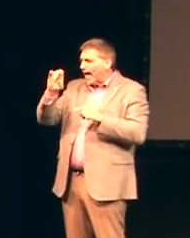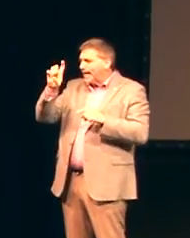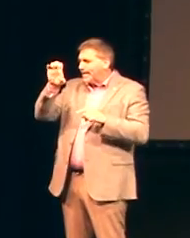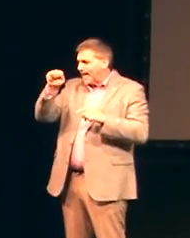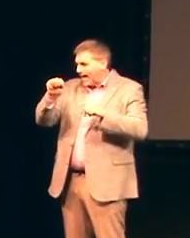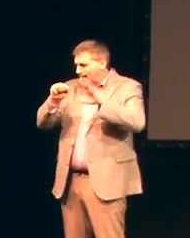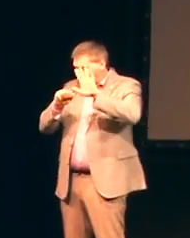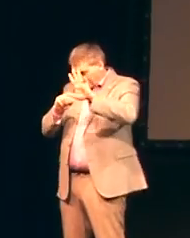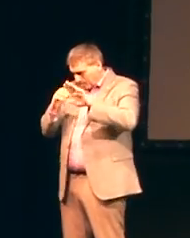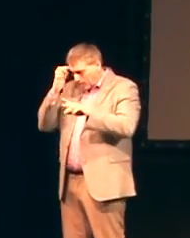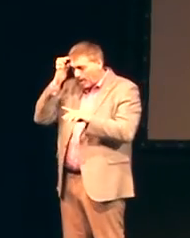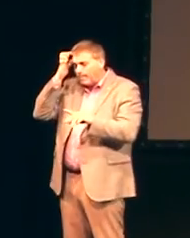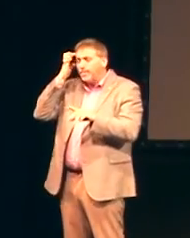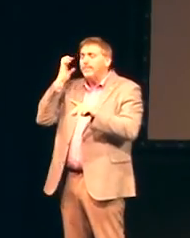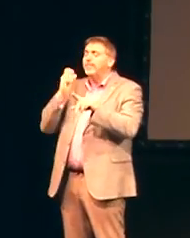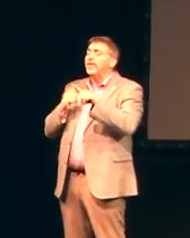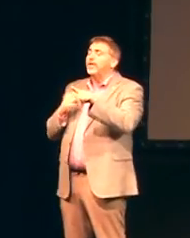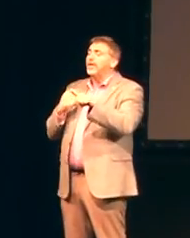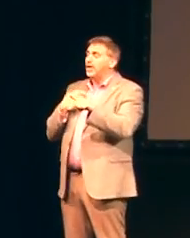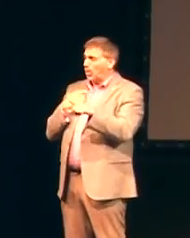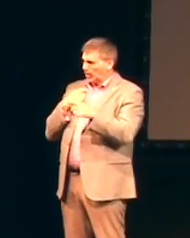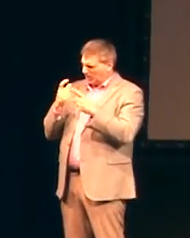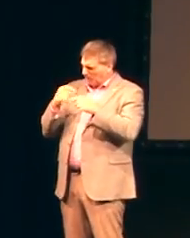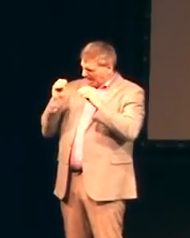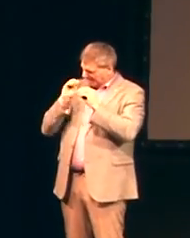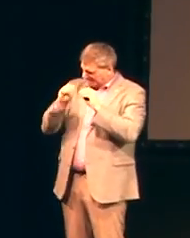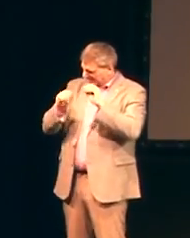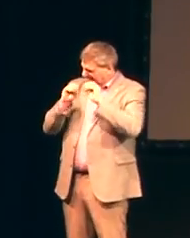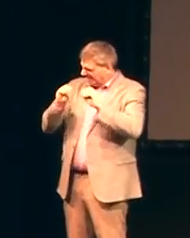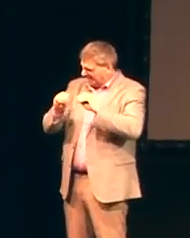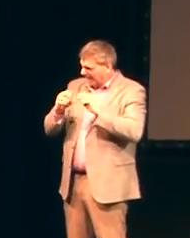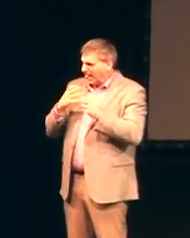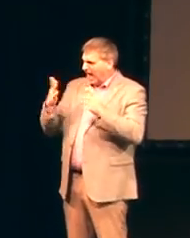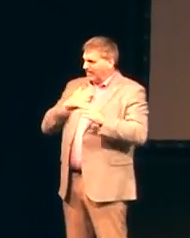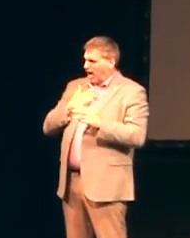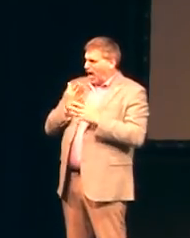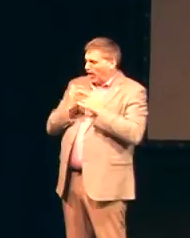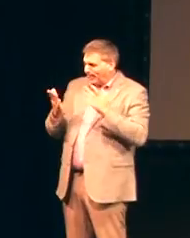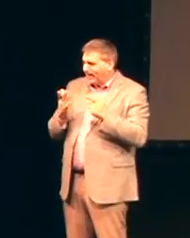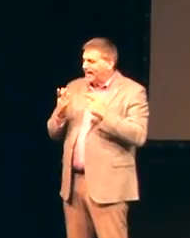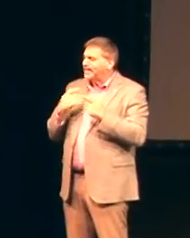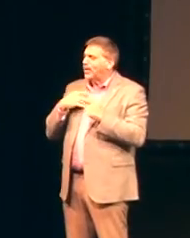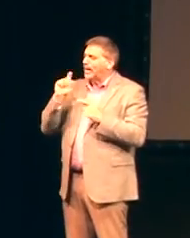amendment to the IDEA and we're trying to put